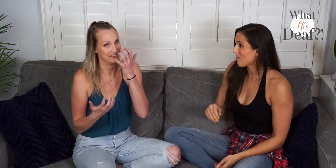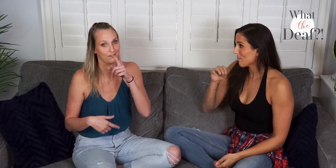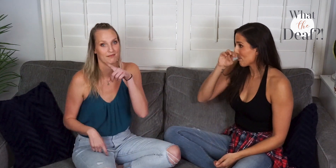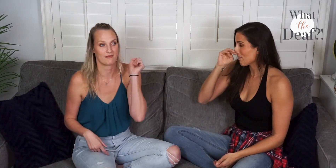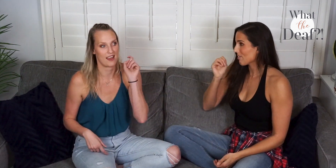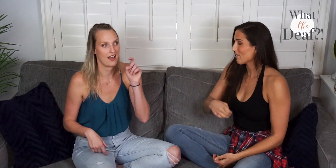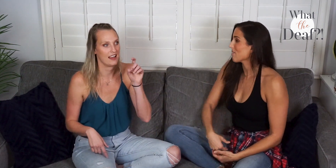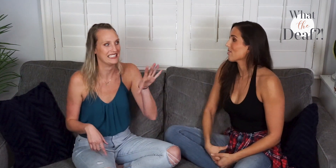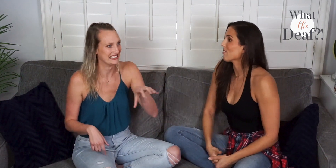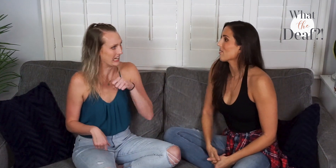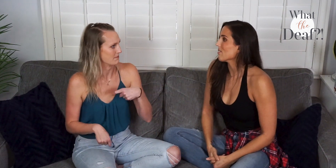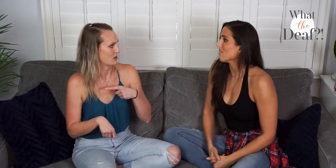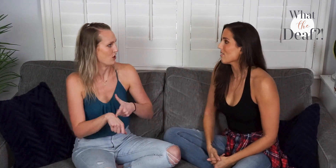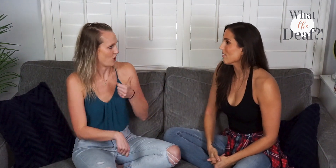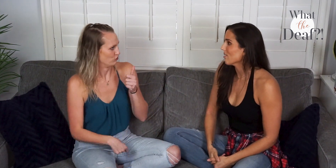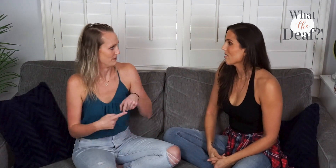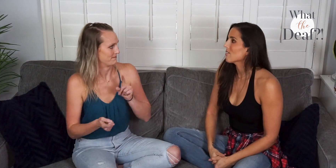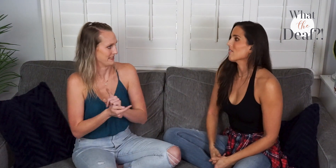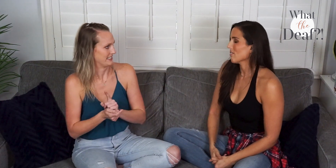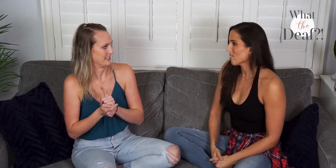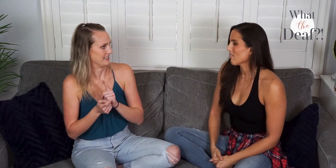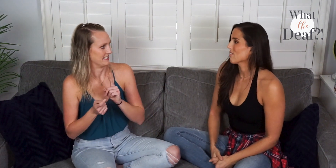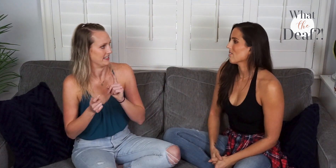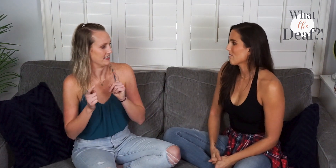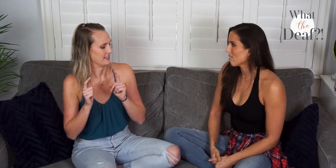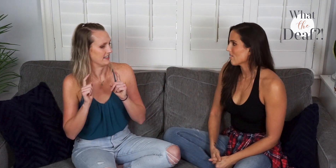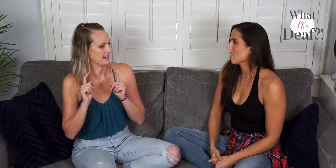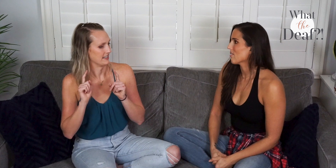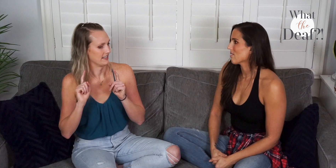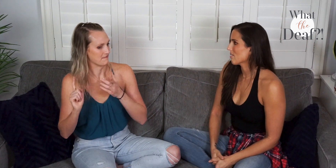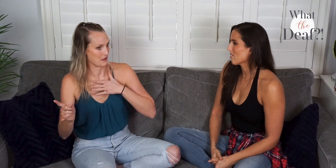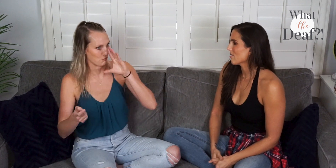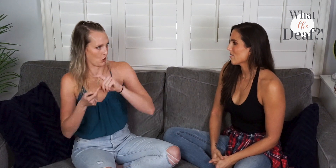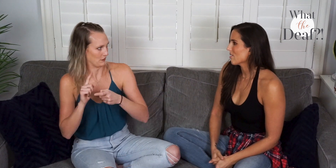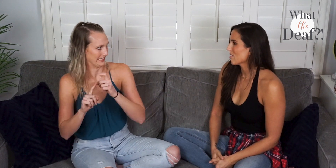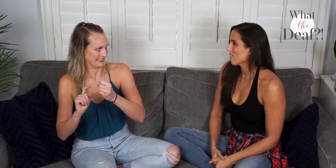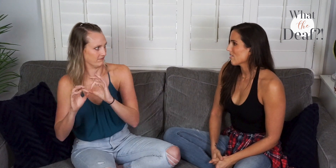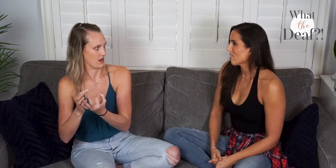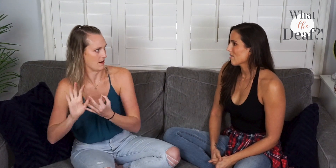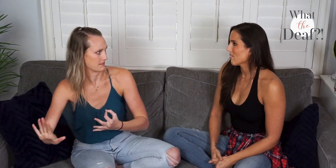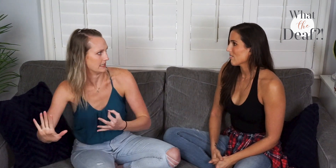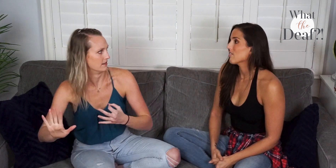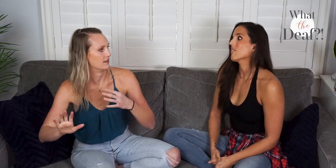That's amazing. 'Cause it actually took me longer to meet my boyfriend's family.